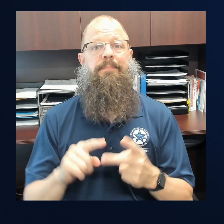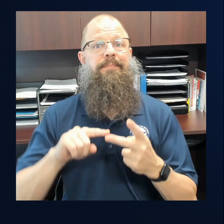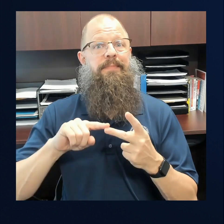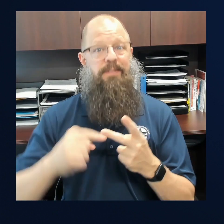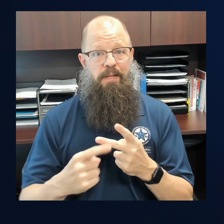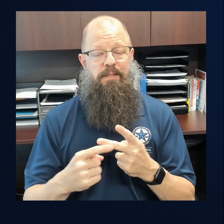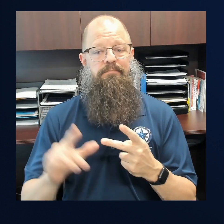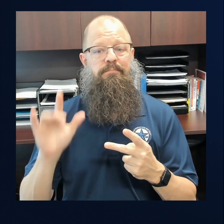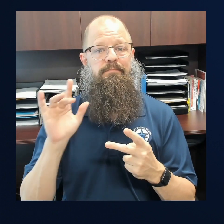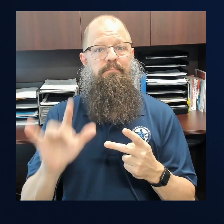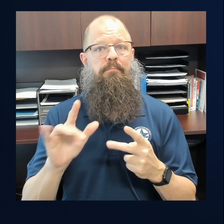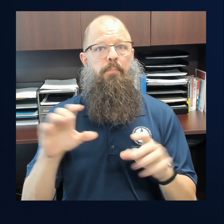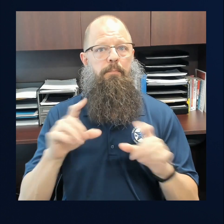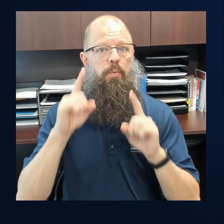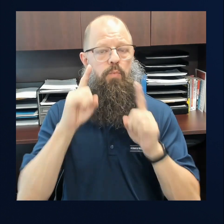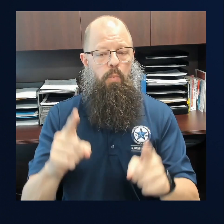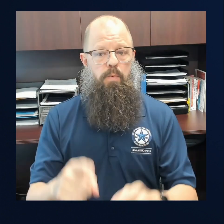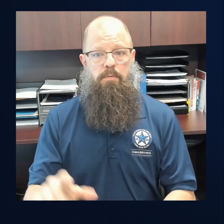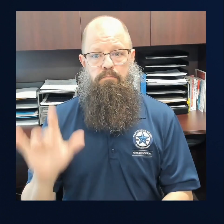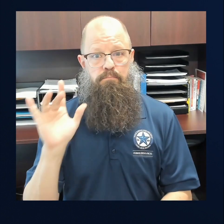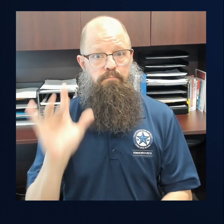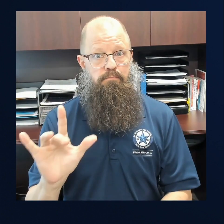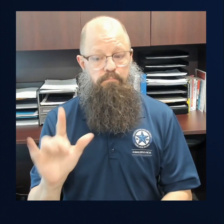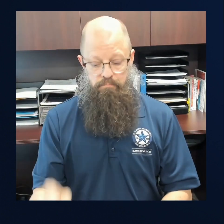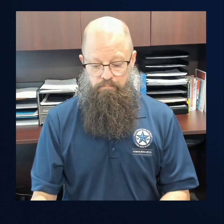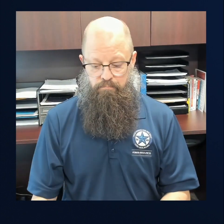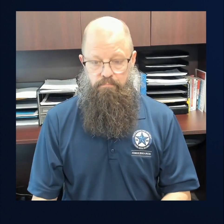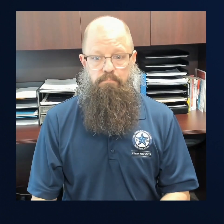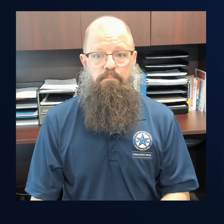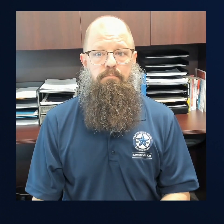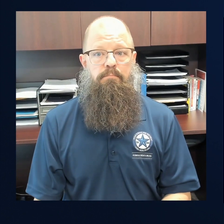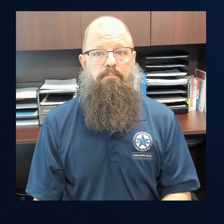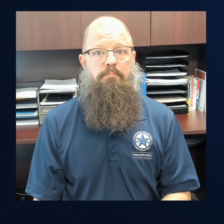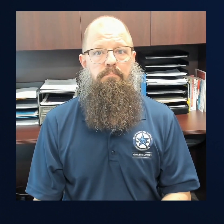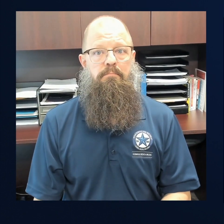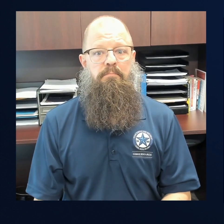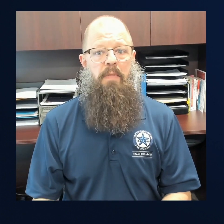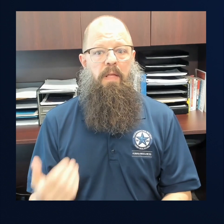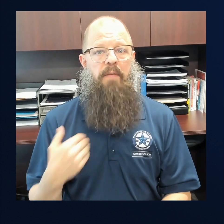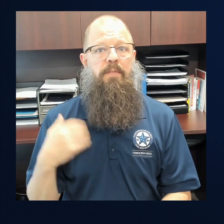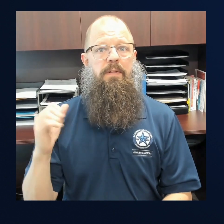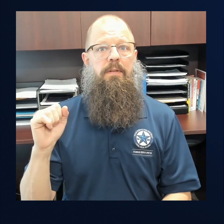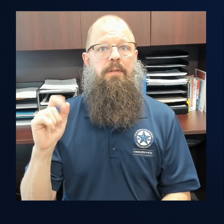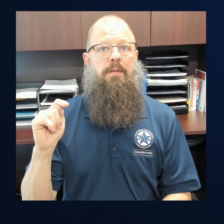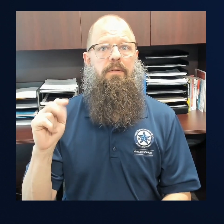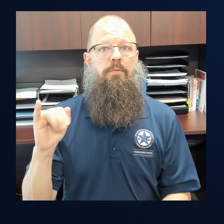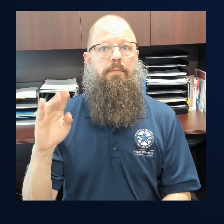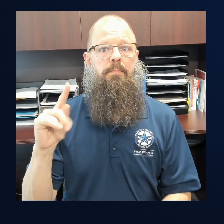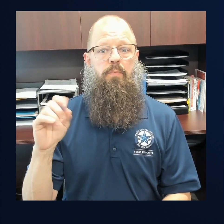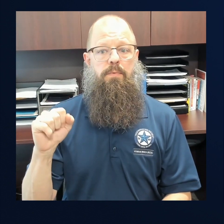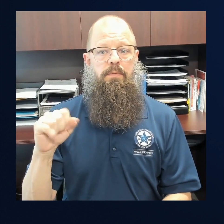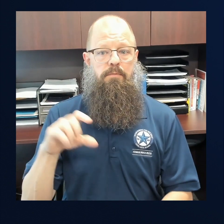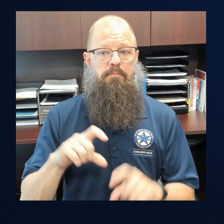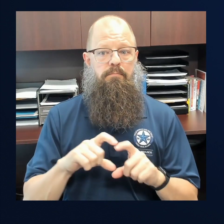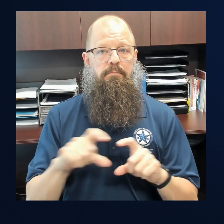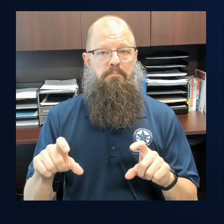same thing. In the second part within Performance Goals you have the SMART goal